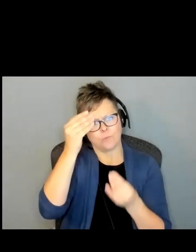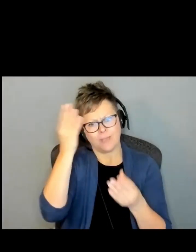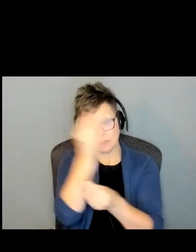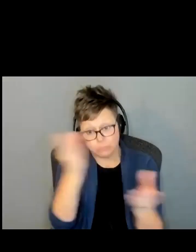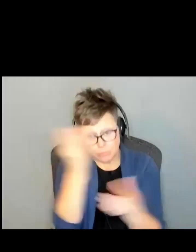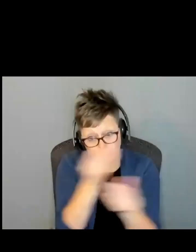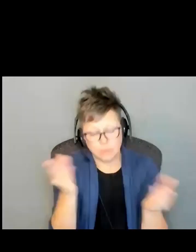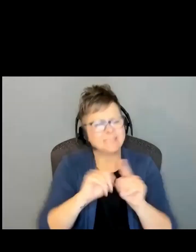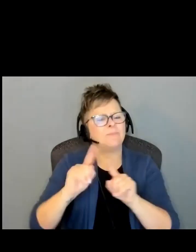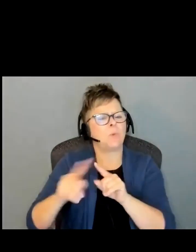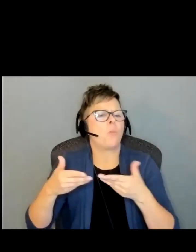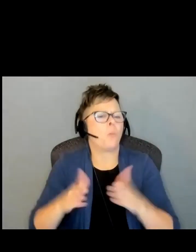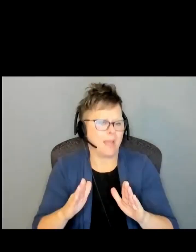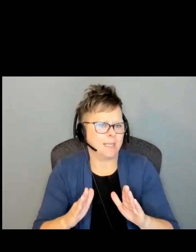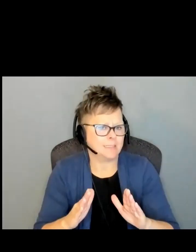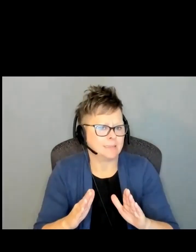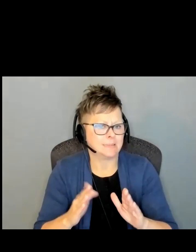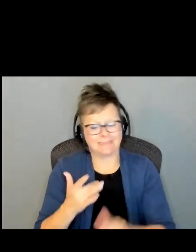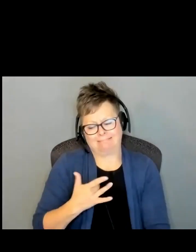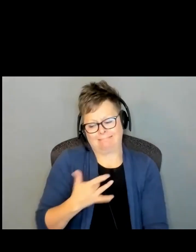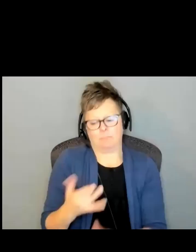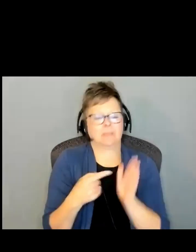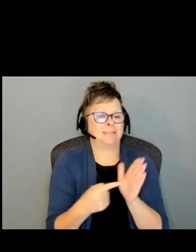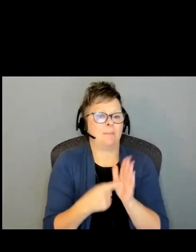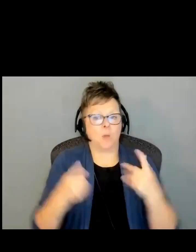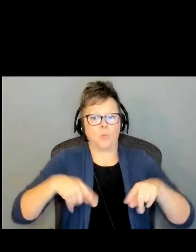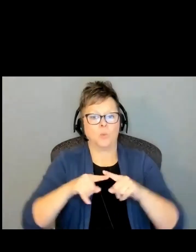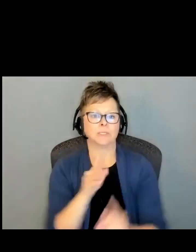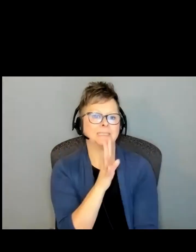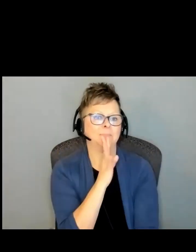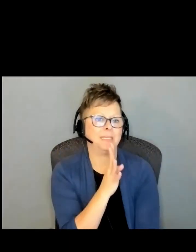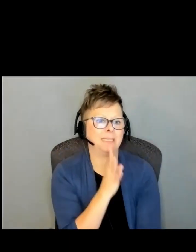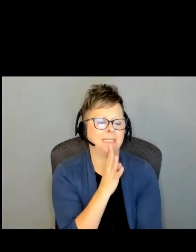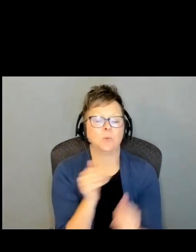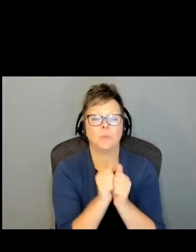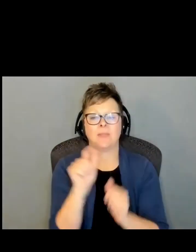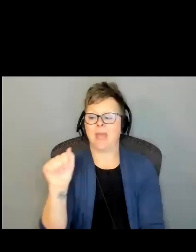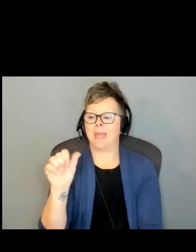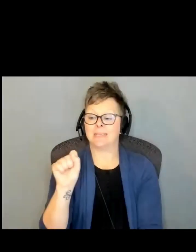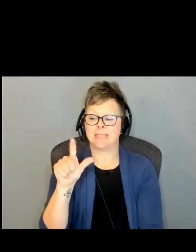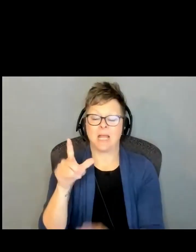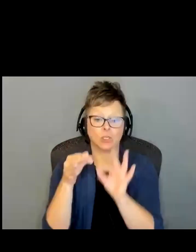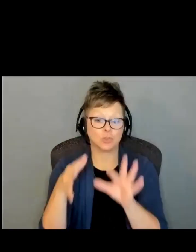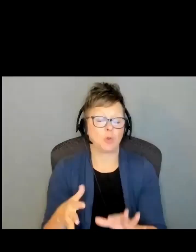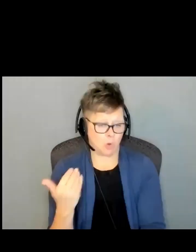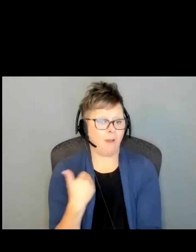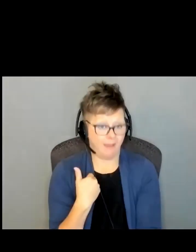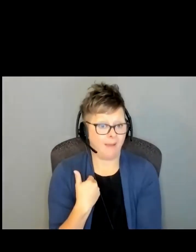We have a typical example here, we are speaking, we have an ASL interpreter in understanding